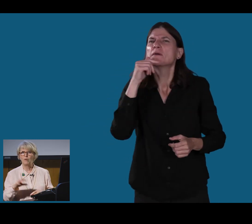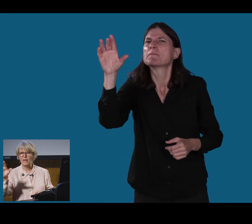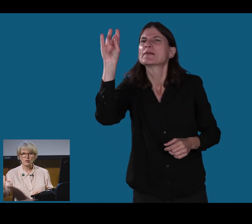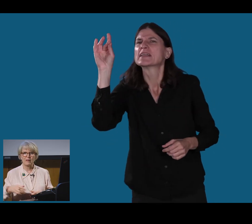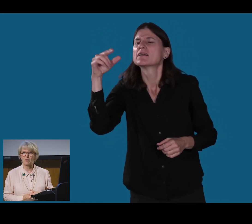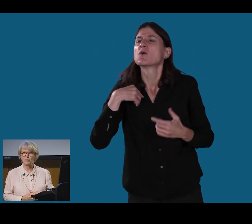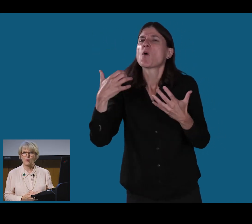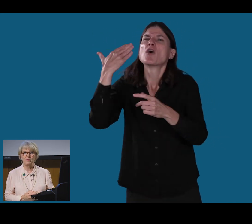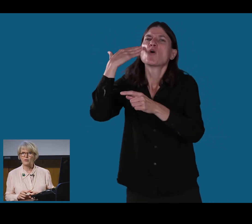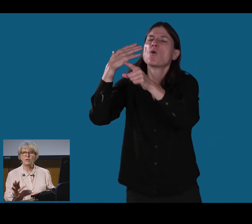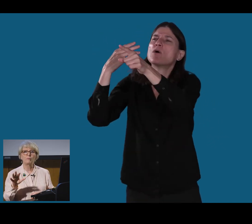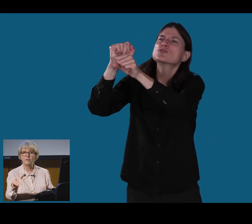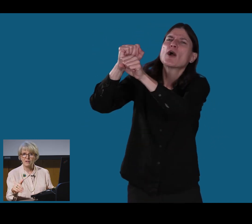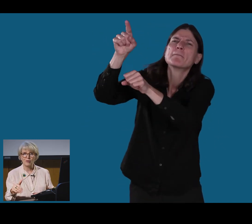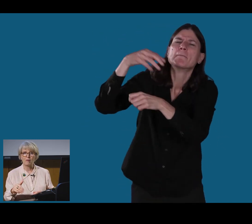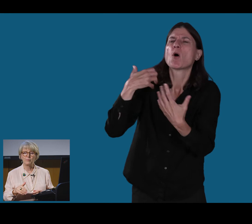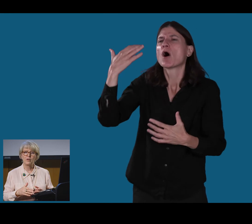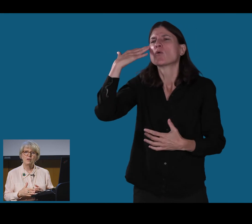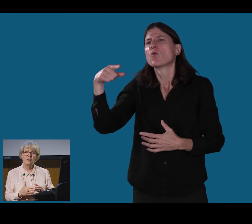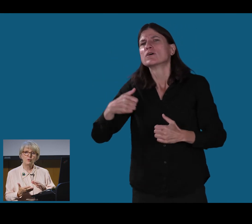in vocational outcomes, or I'm interested in residential outcomes.”